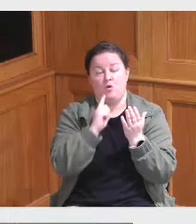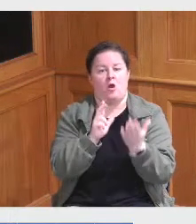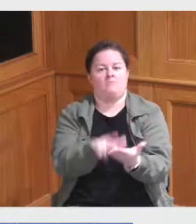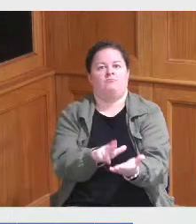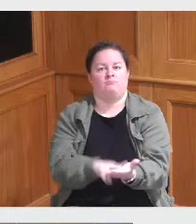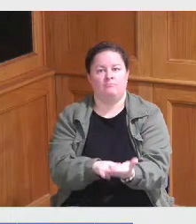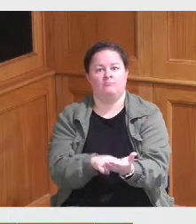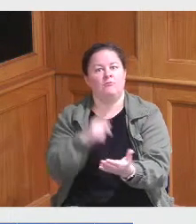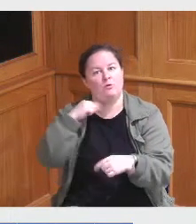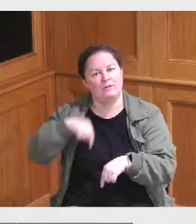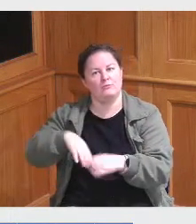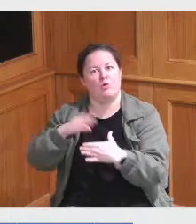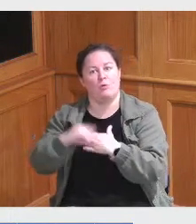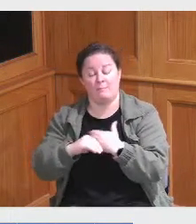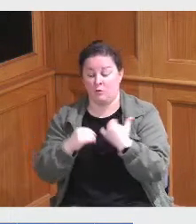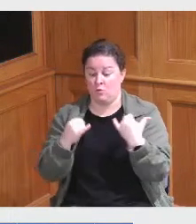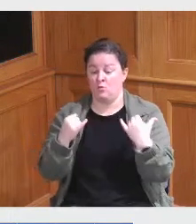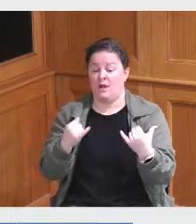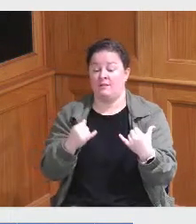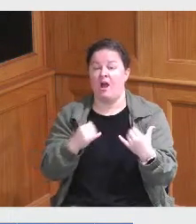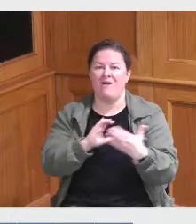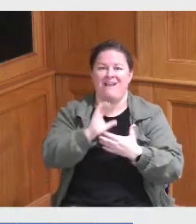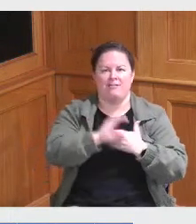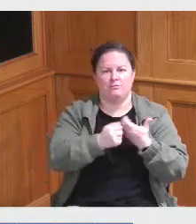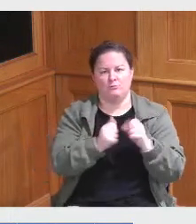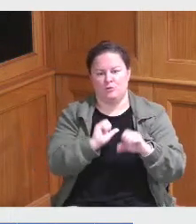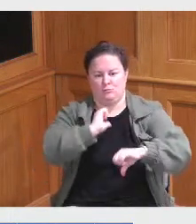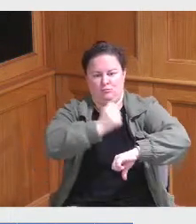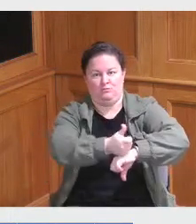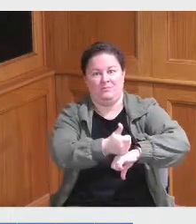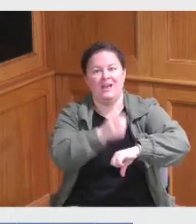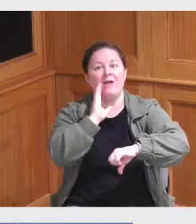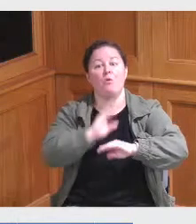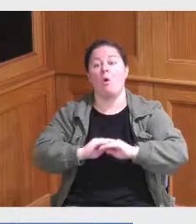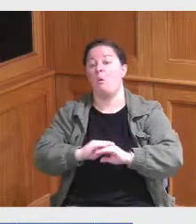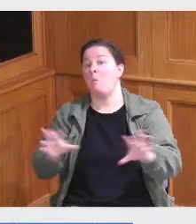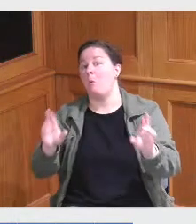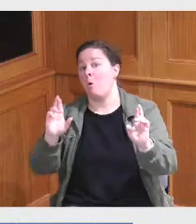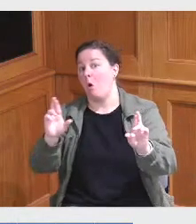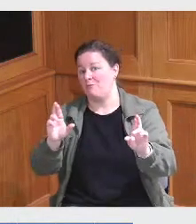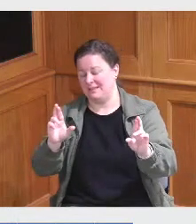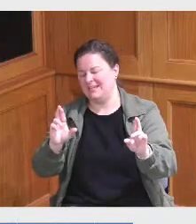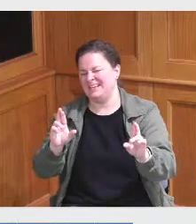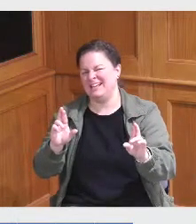are working on our calendar right now hopefully that will be launching on our webpage soon and